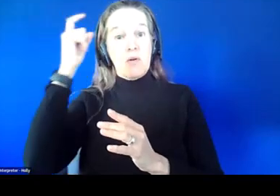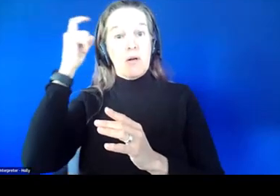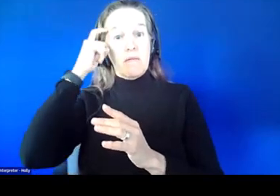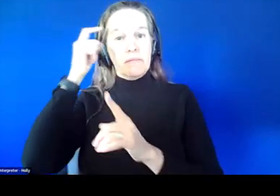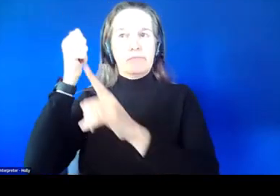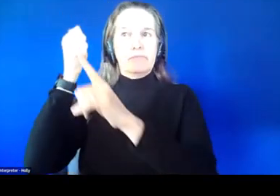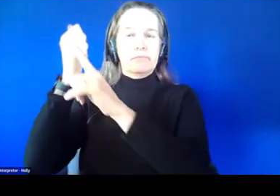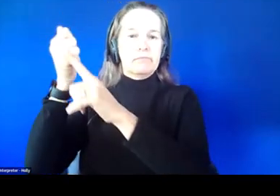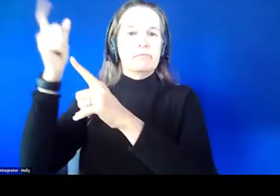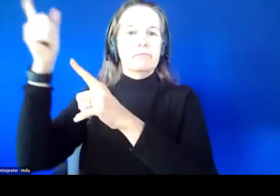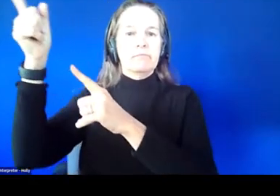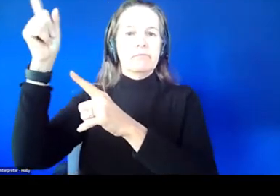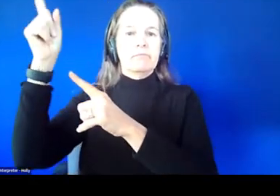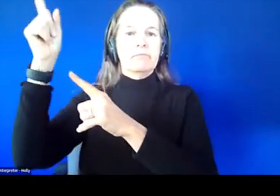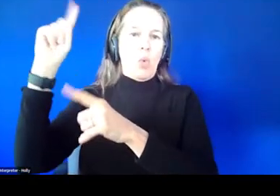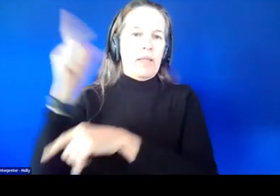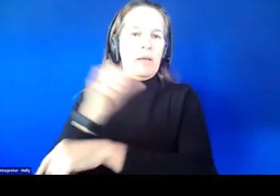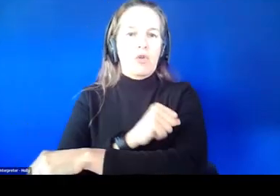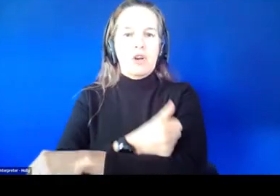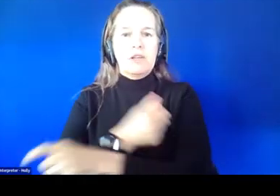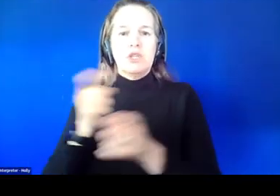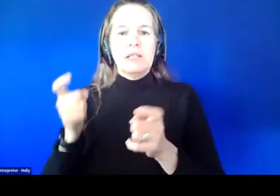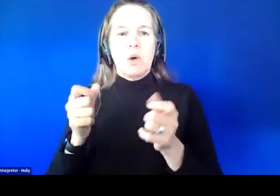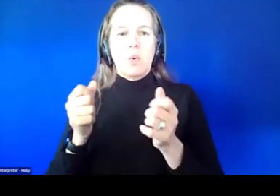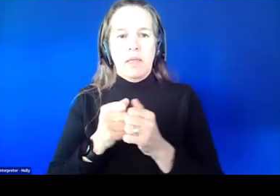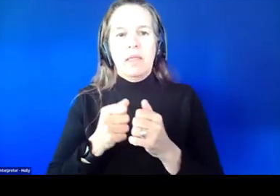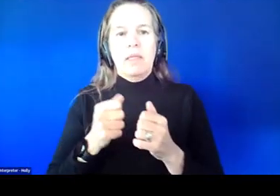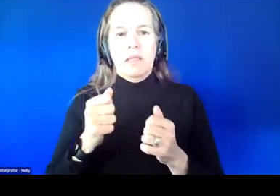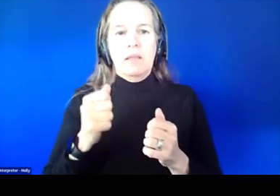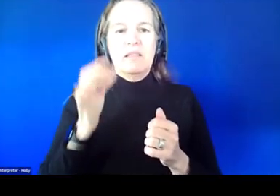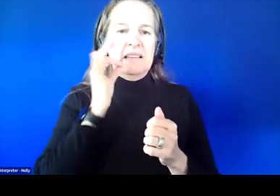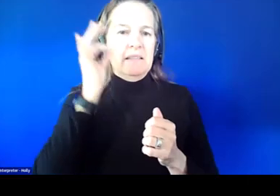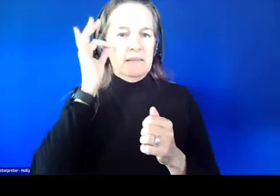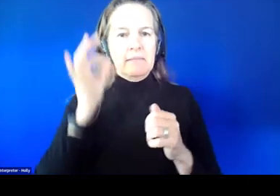nations and so you know even though these exist, this